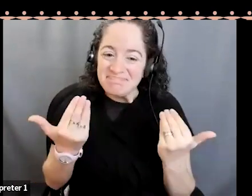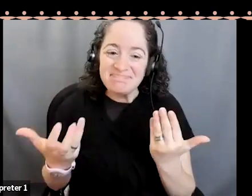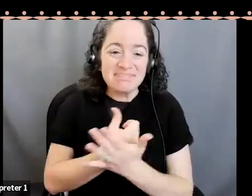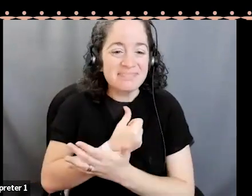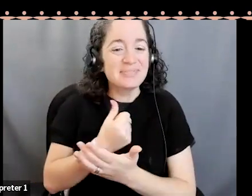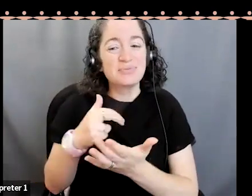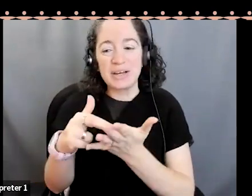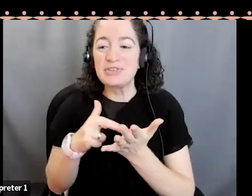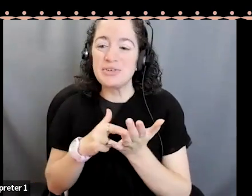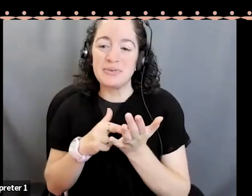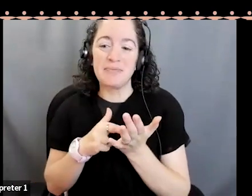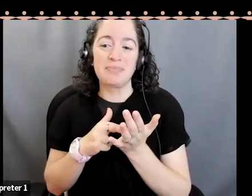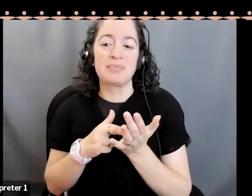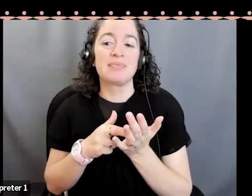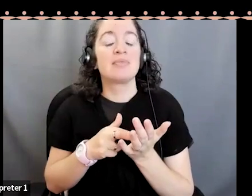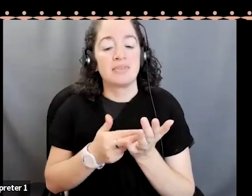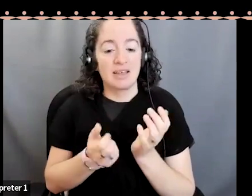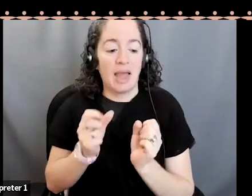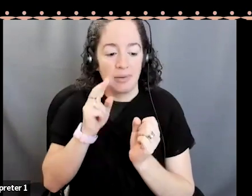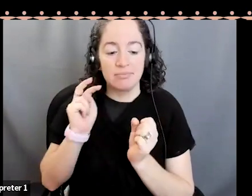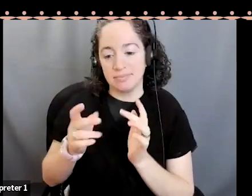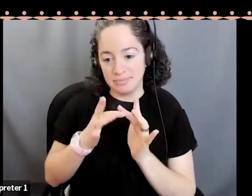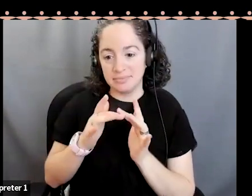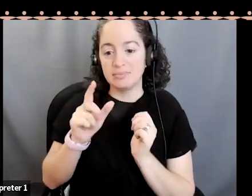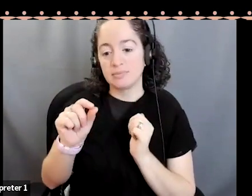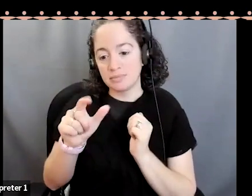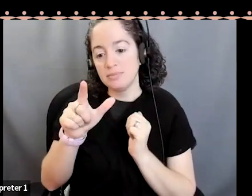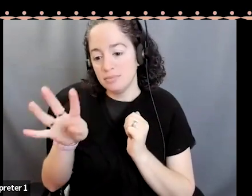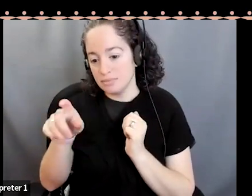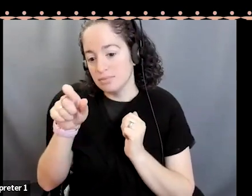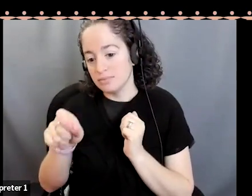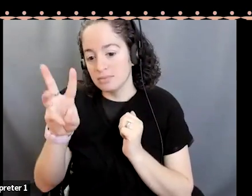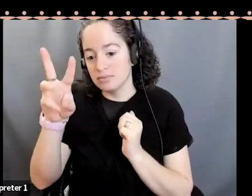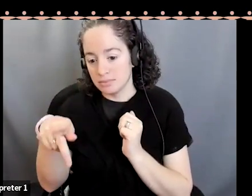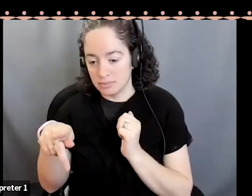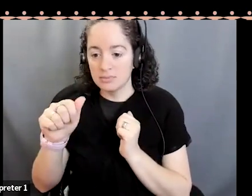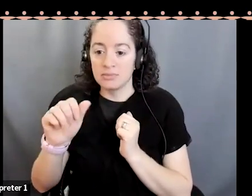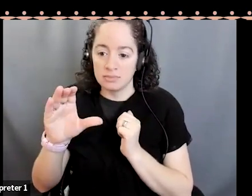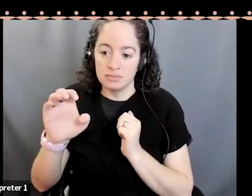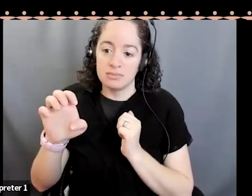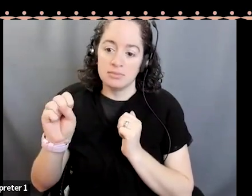You can do that if you go to 2024.wpaccessibility.day.